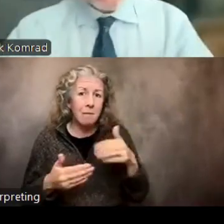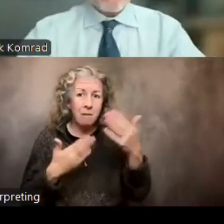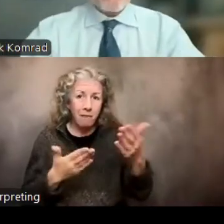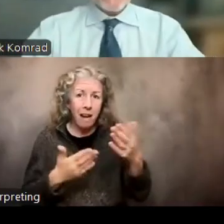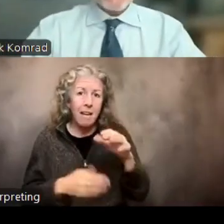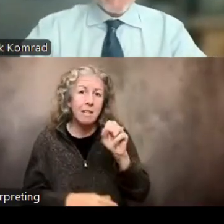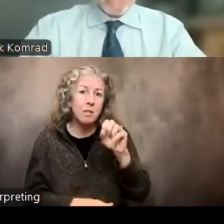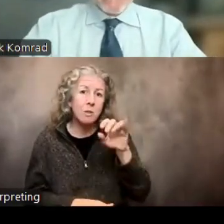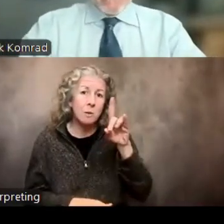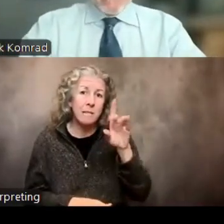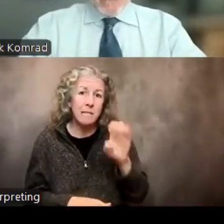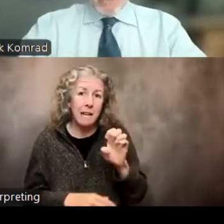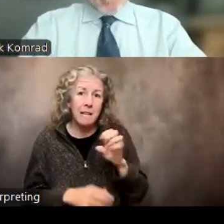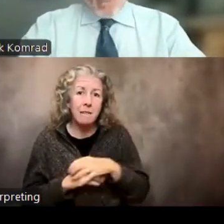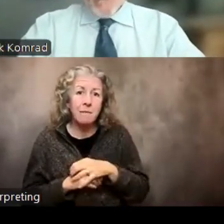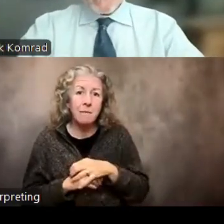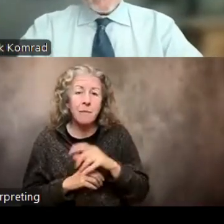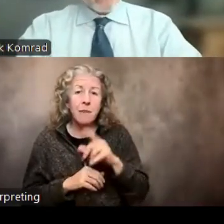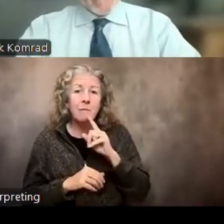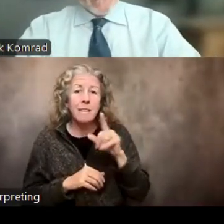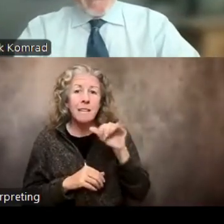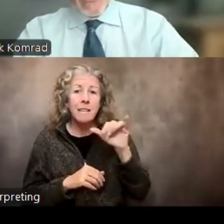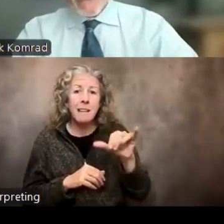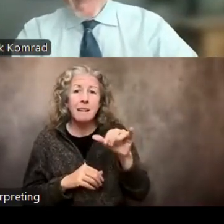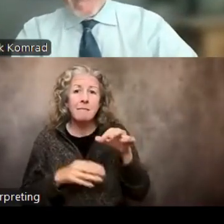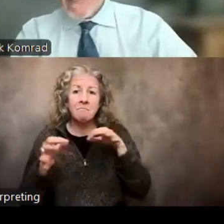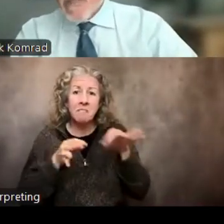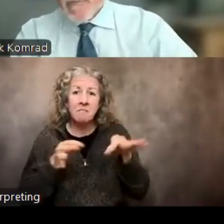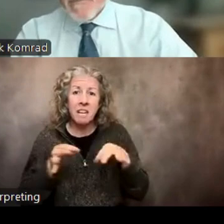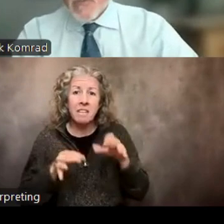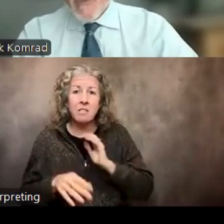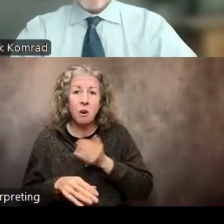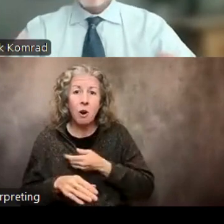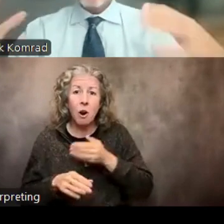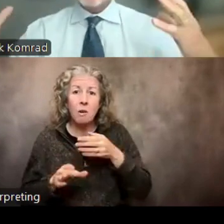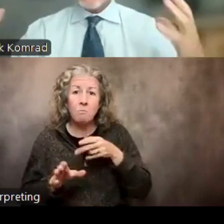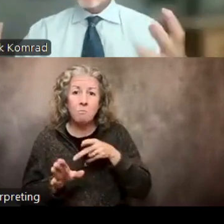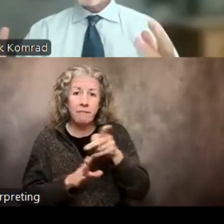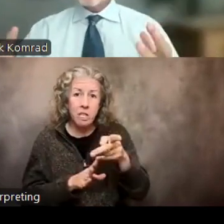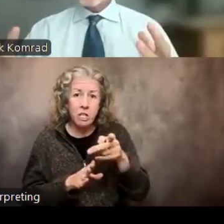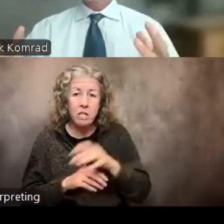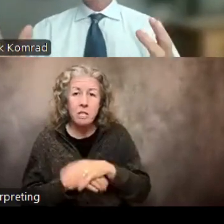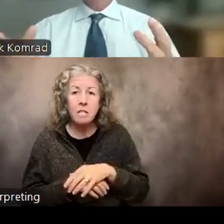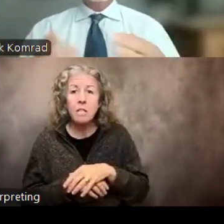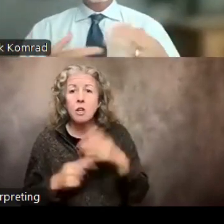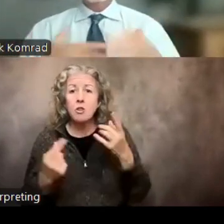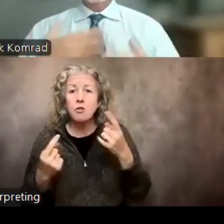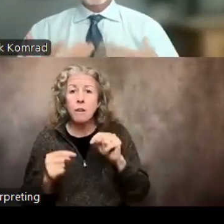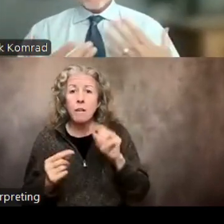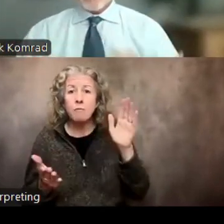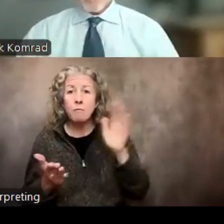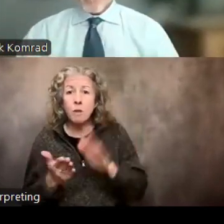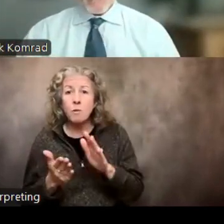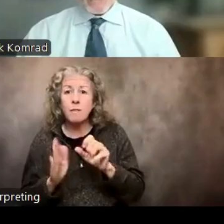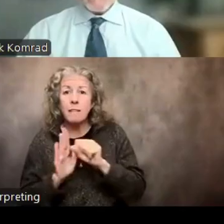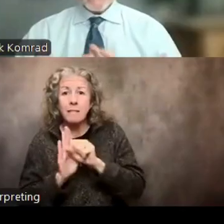our profession. What do we do? We ameliorate symptoms. We help build coping mechanisms, to help people who are demoralized and